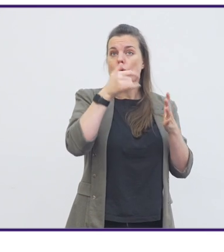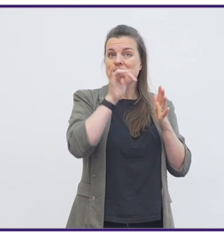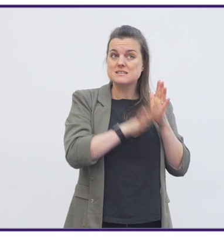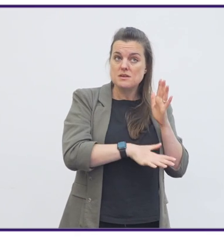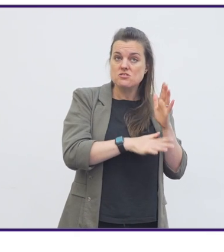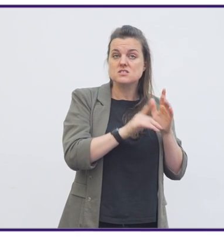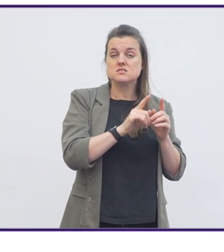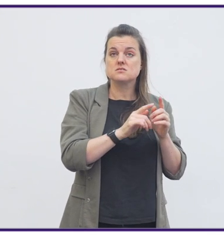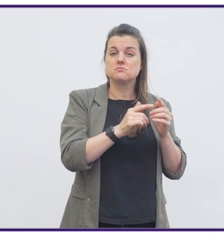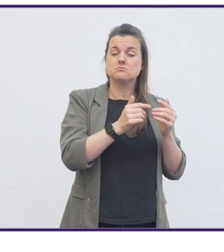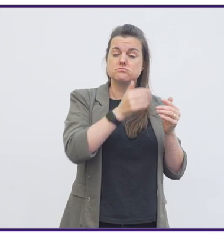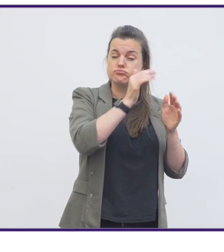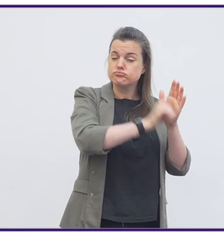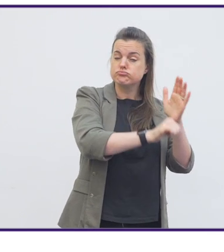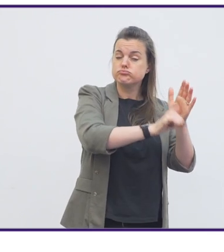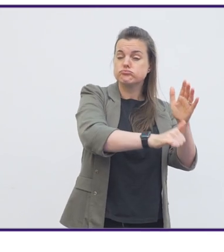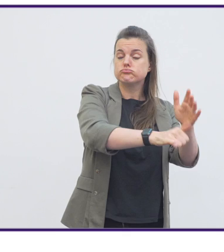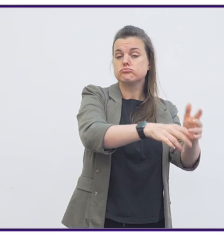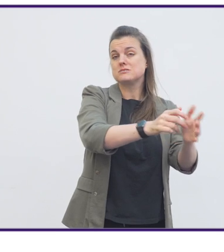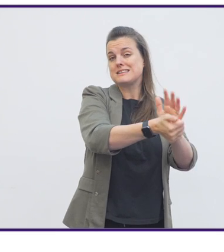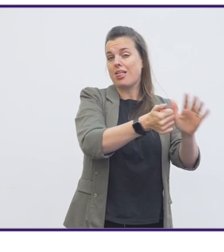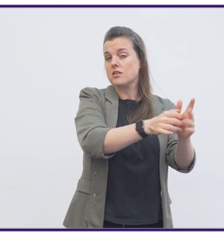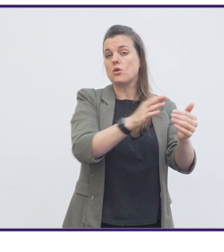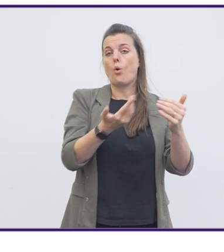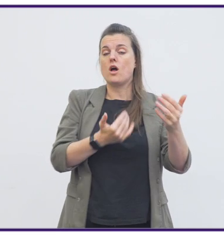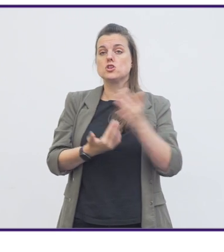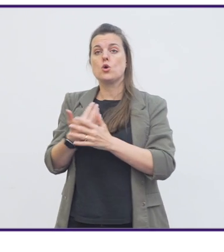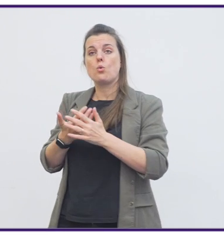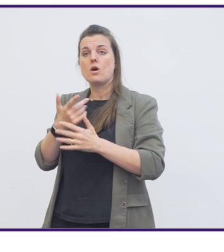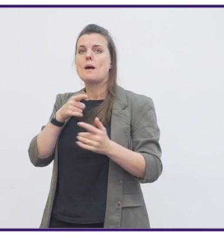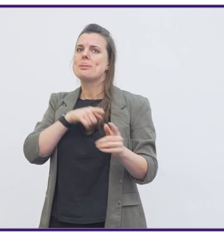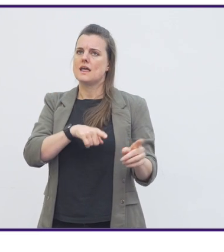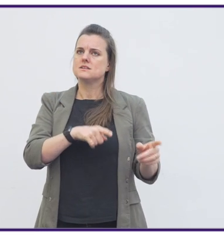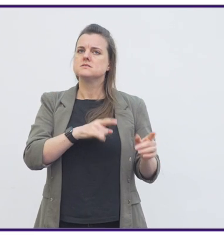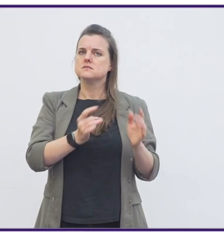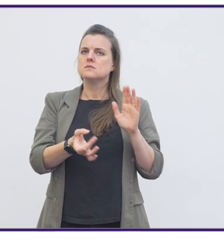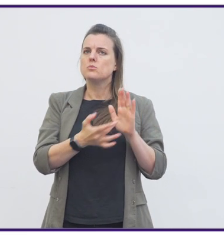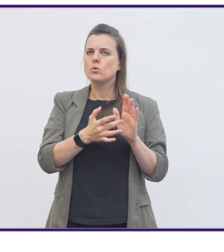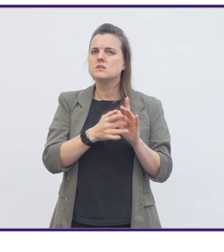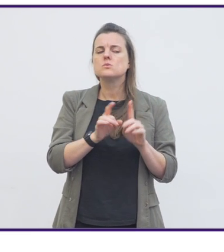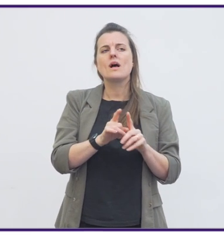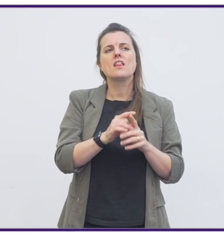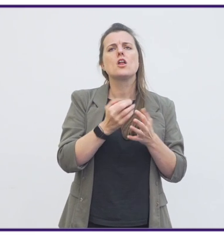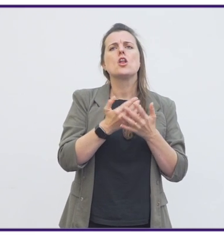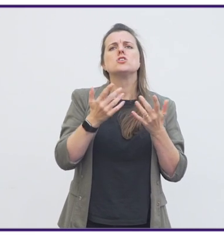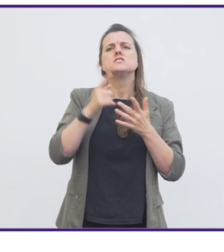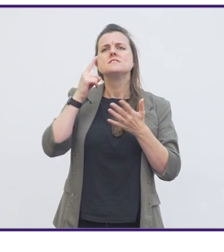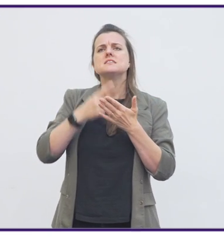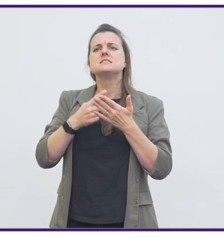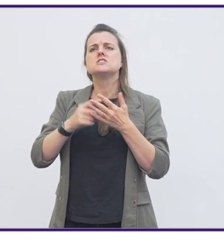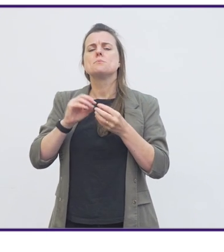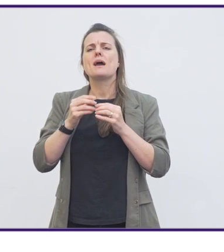If you're a tech company that impacts the education sector, this is crucial. Many decision makers in education haven't been in a classroom